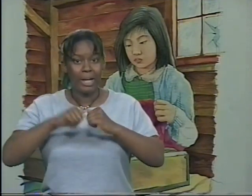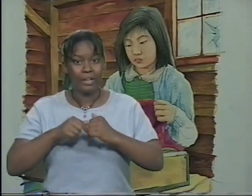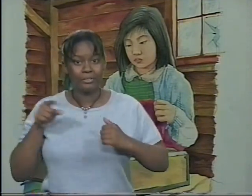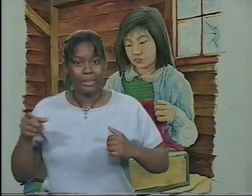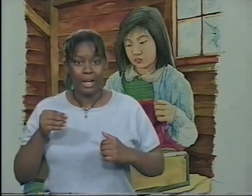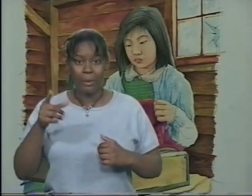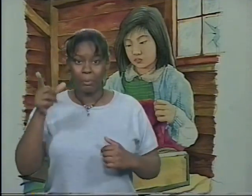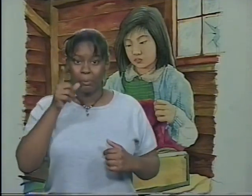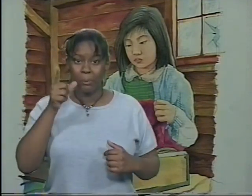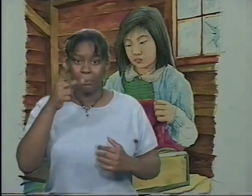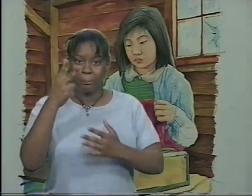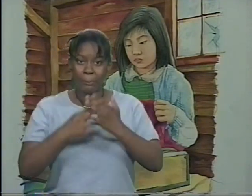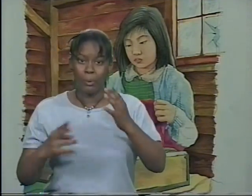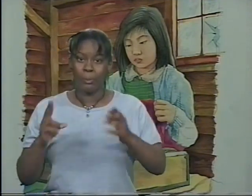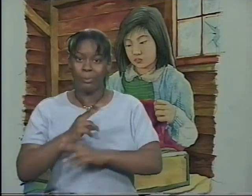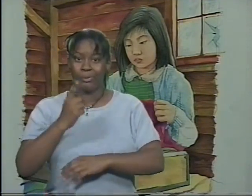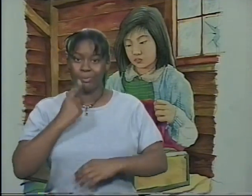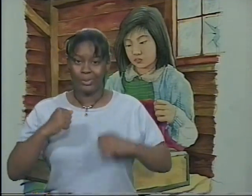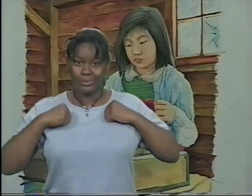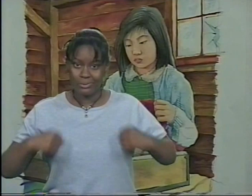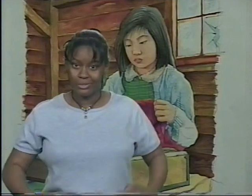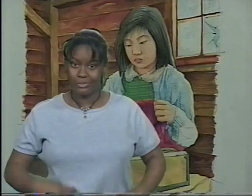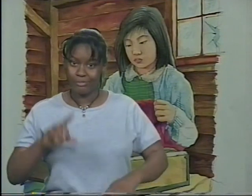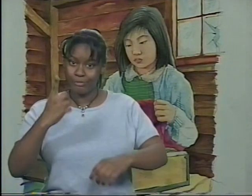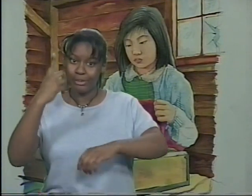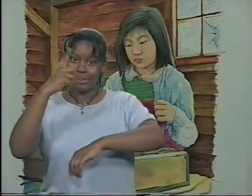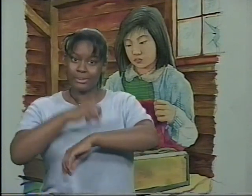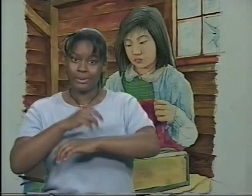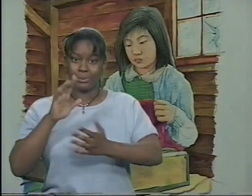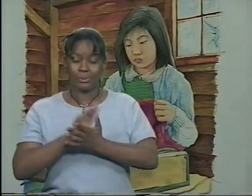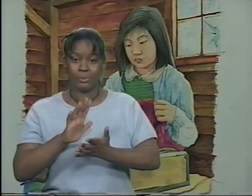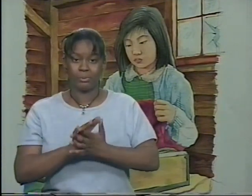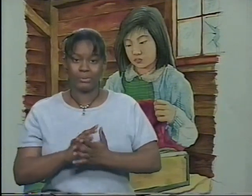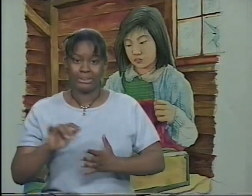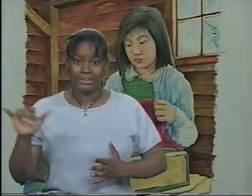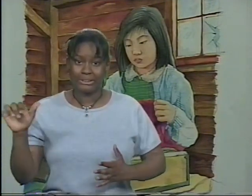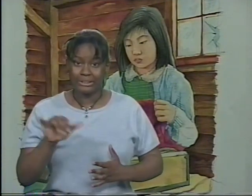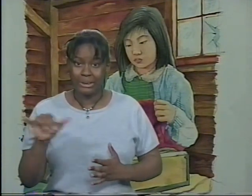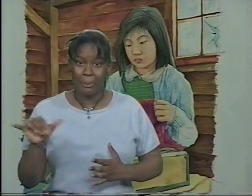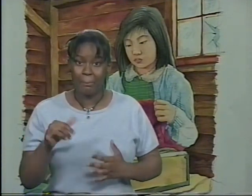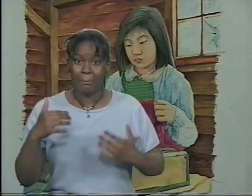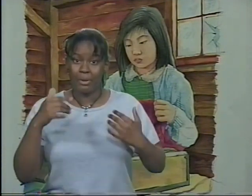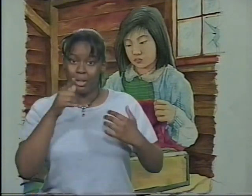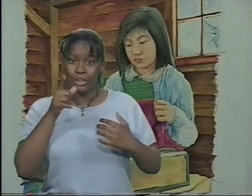She remembered how she and Laurie had both worn their red sweaters on the first day of school.